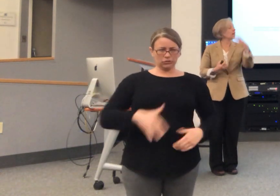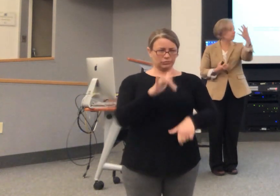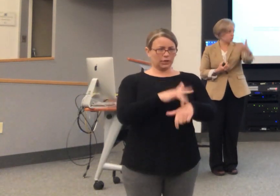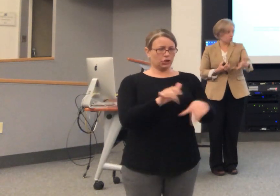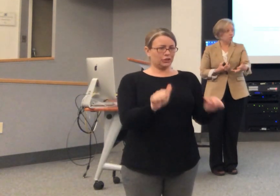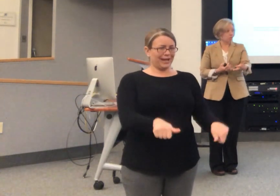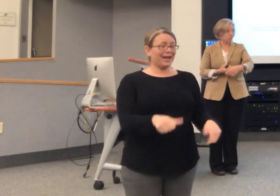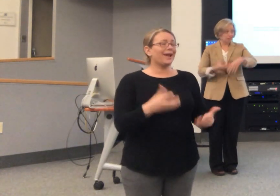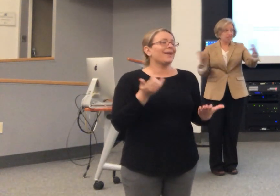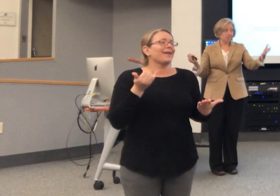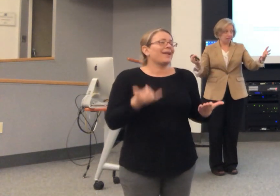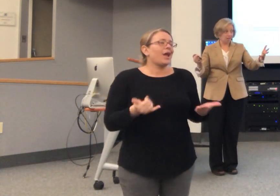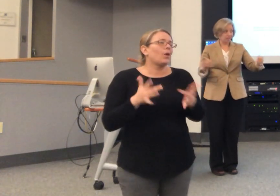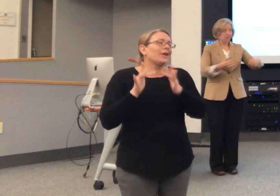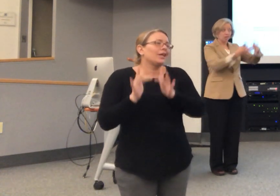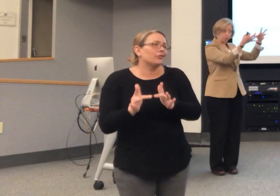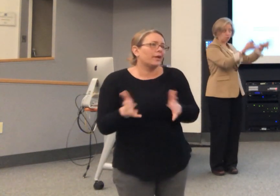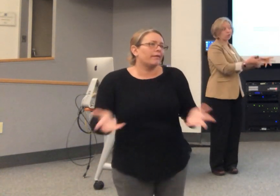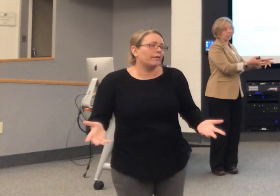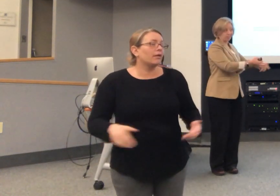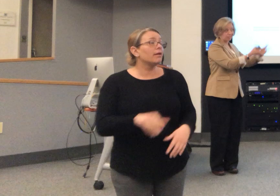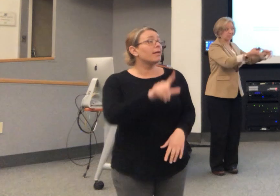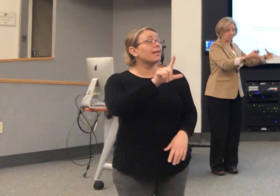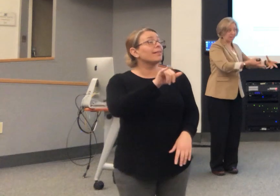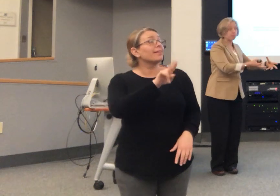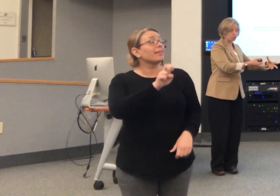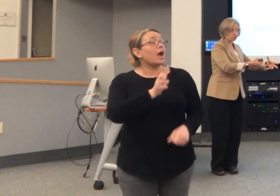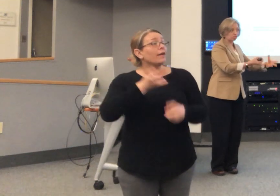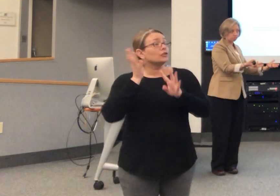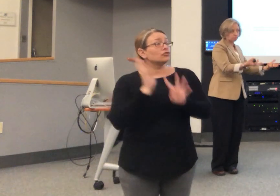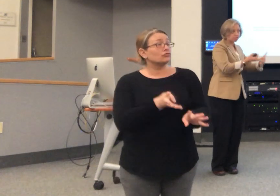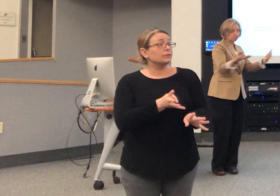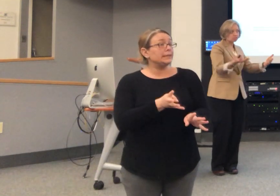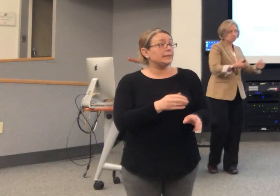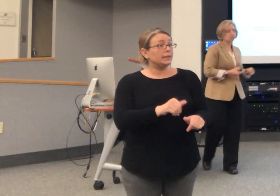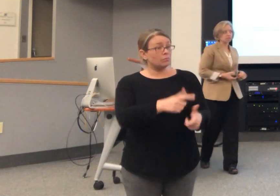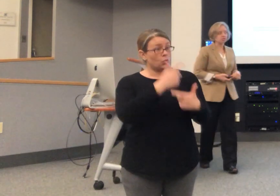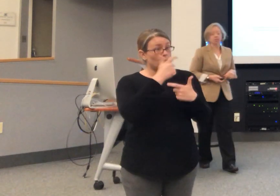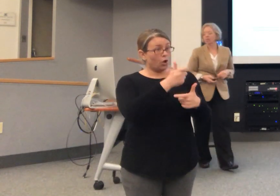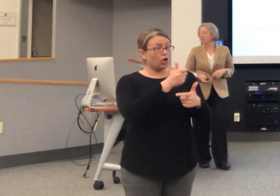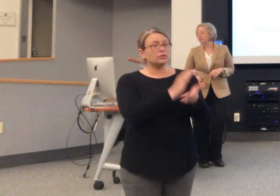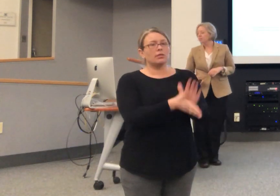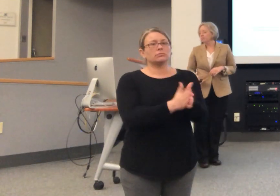A livestream is gone, a recording is captured. And that's basically it.